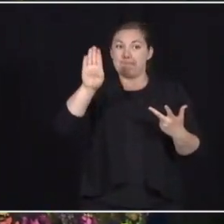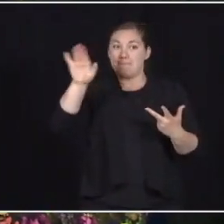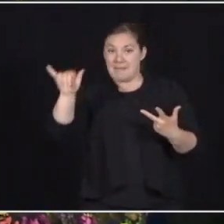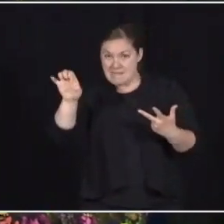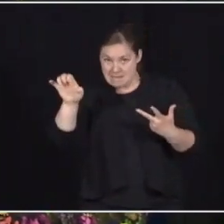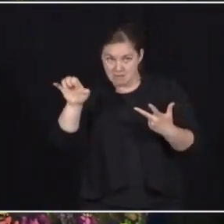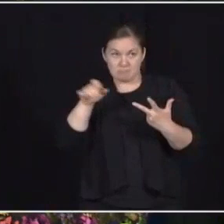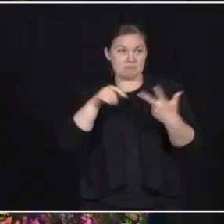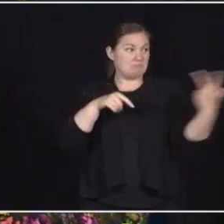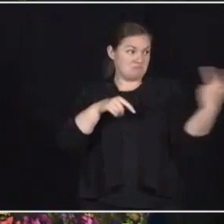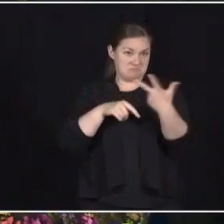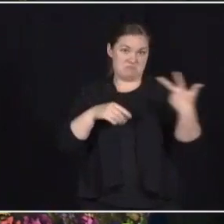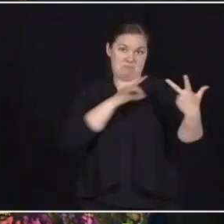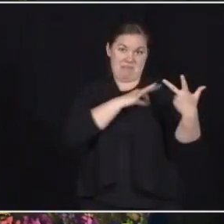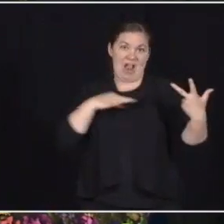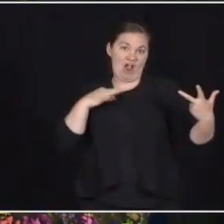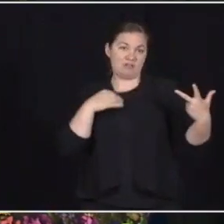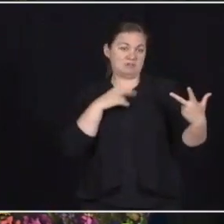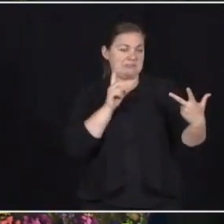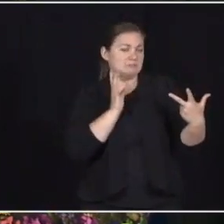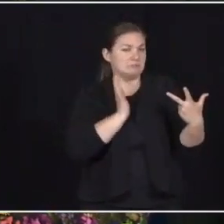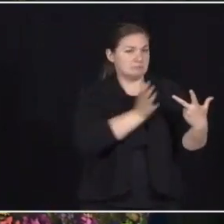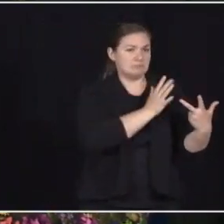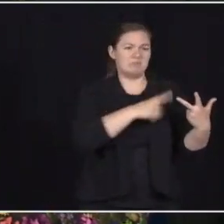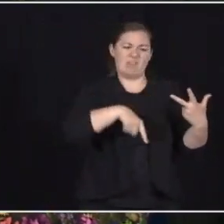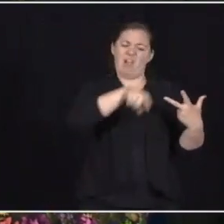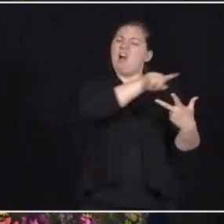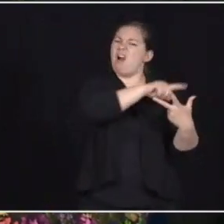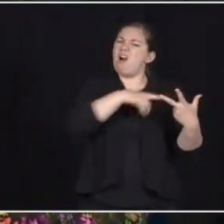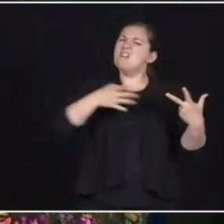And we had that conversation. They understand the situation.